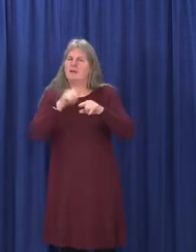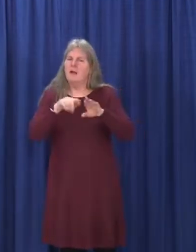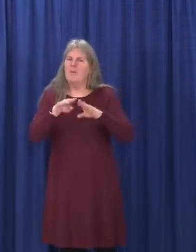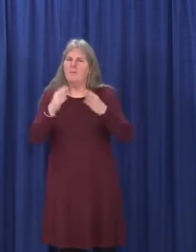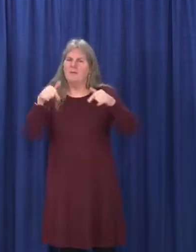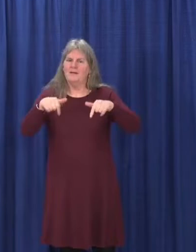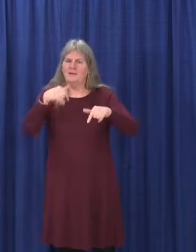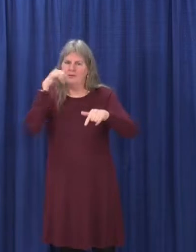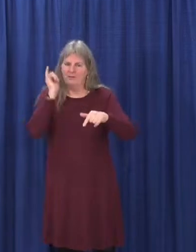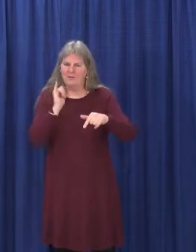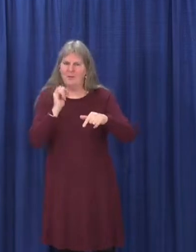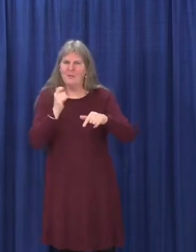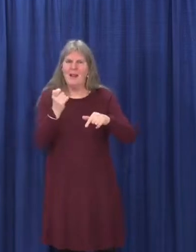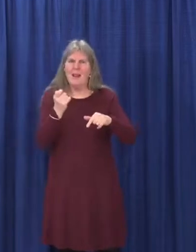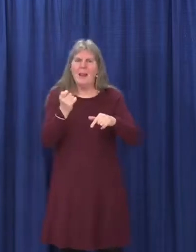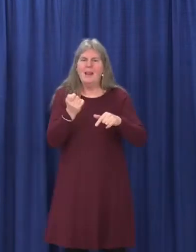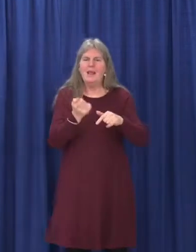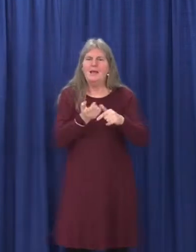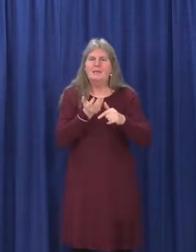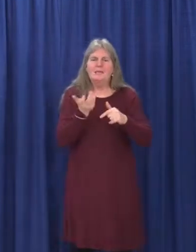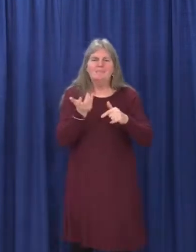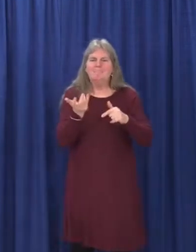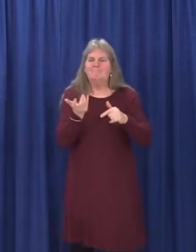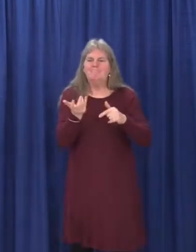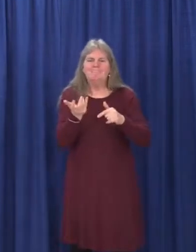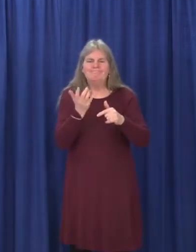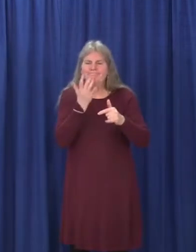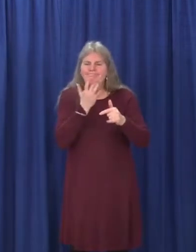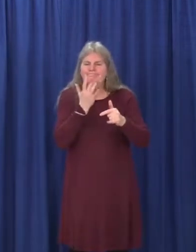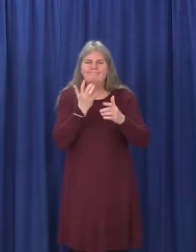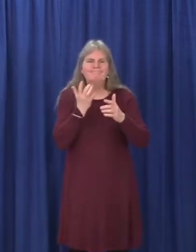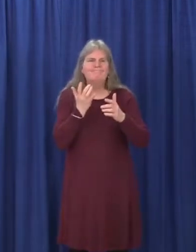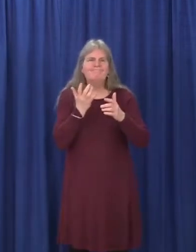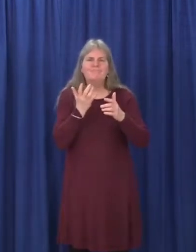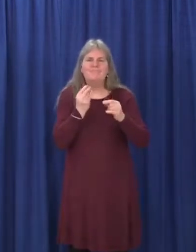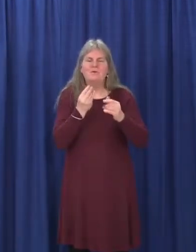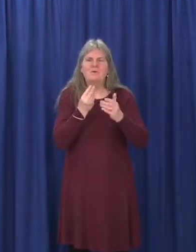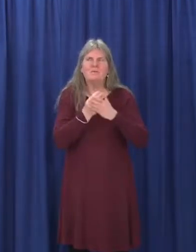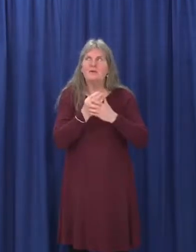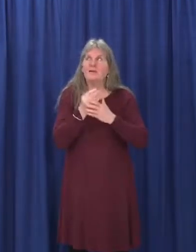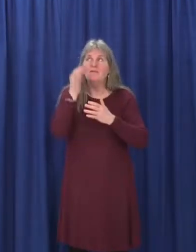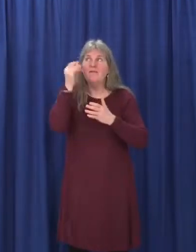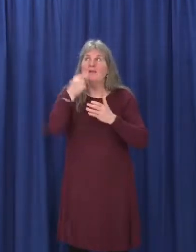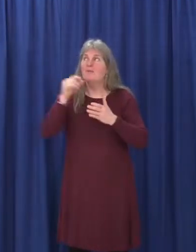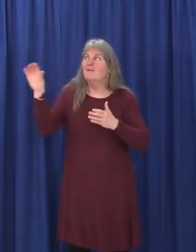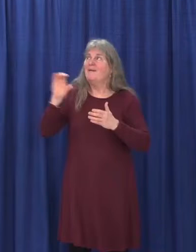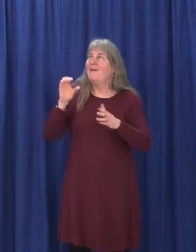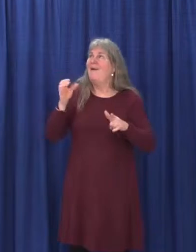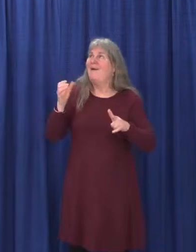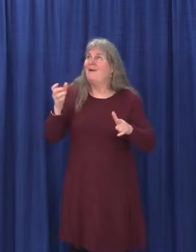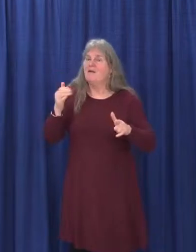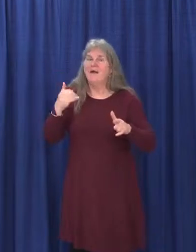there was a bit of gap in their ability to-- to leverage funds from the federal government. So, what we've done now is you--